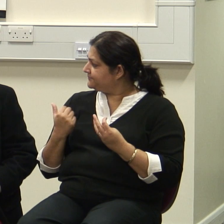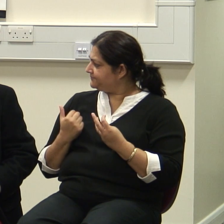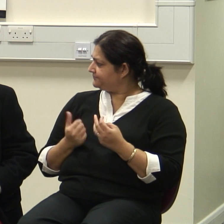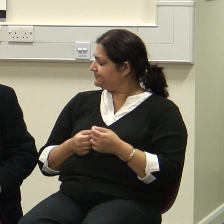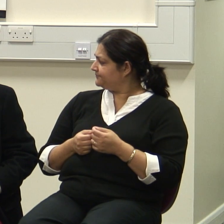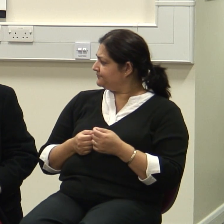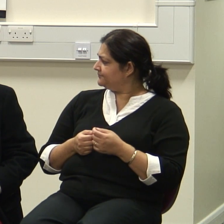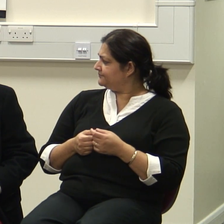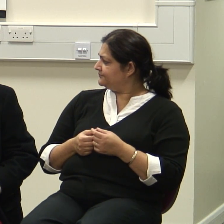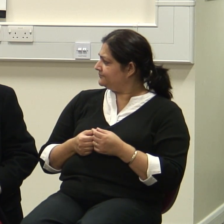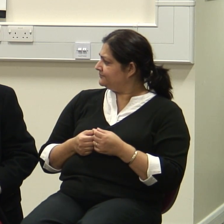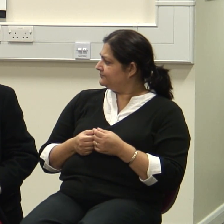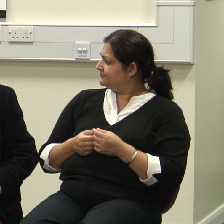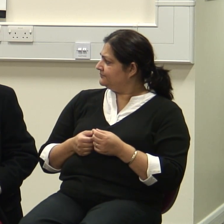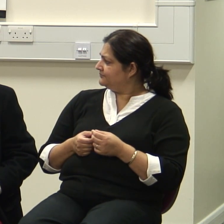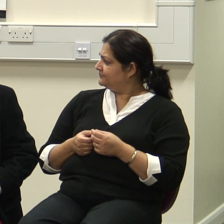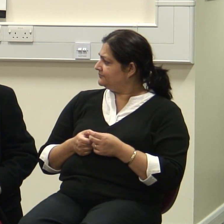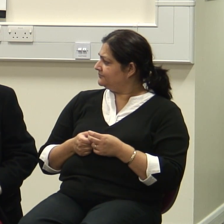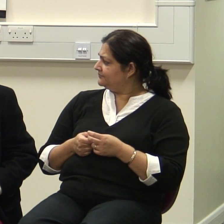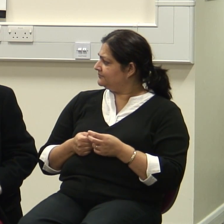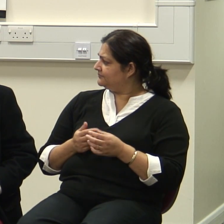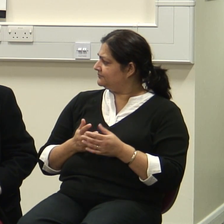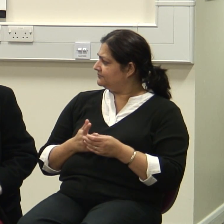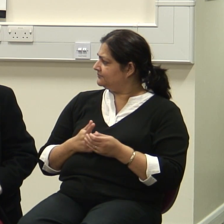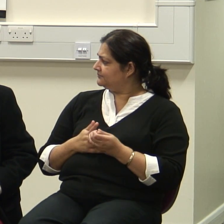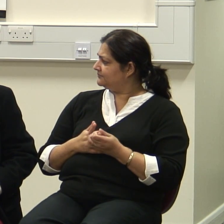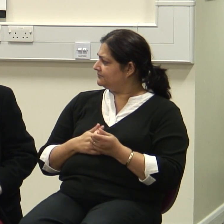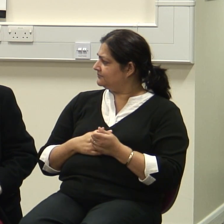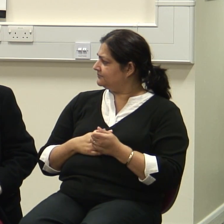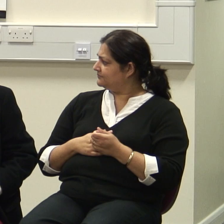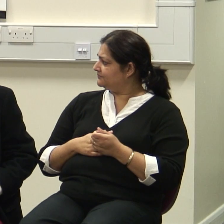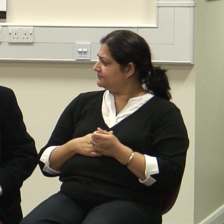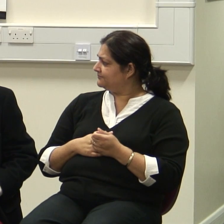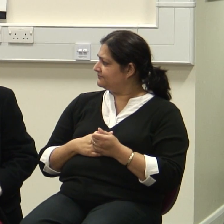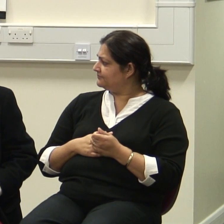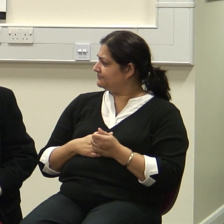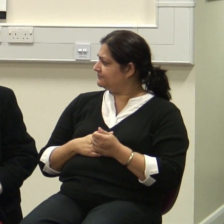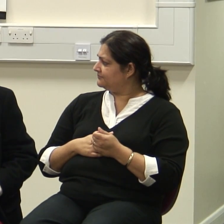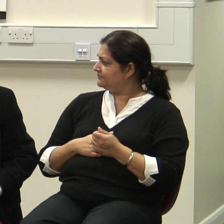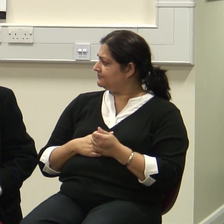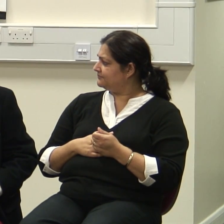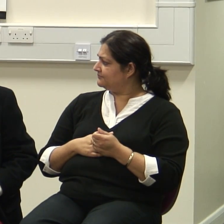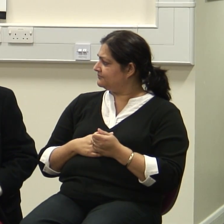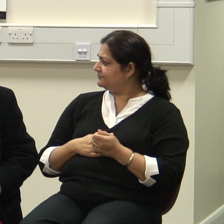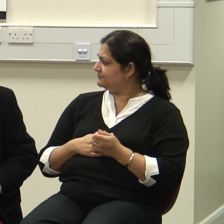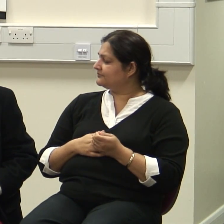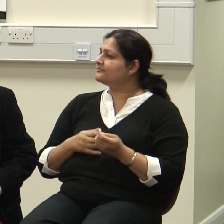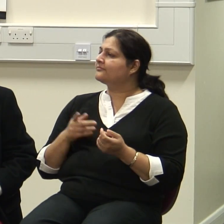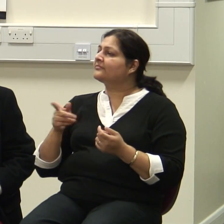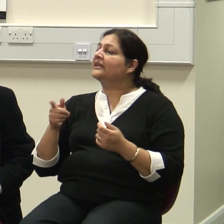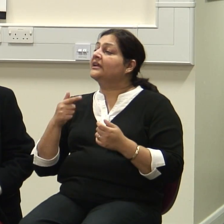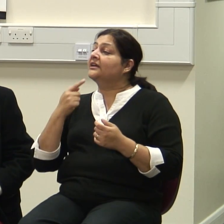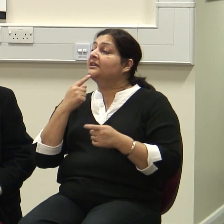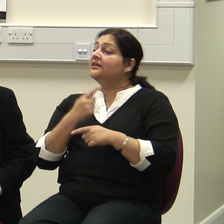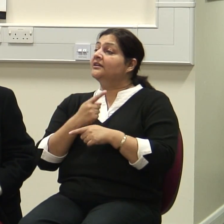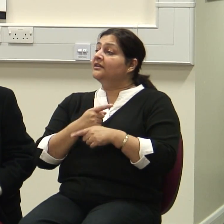Children in one sense, you know, the management, the policy towards children is, in some ways